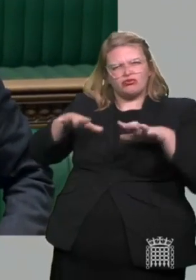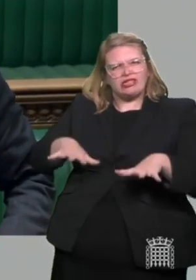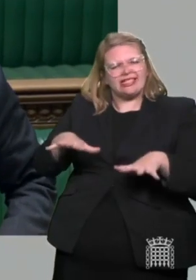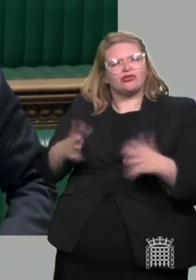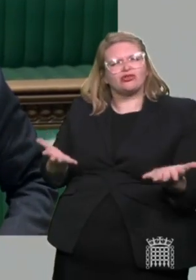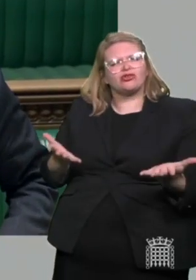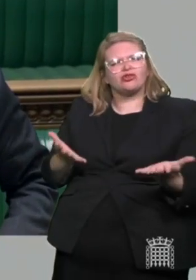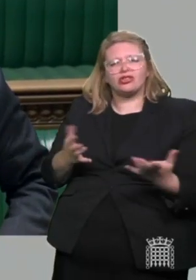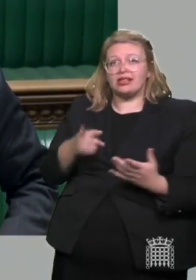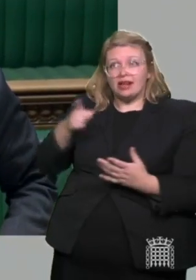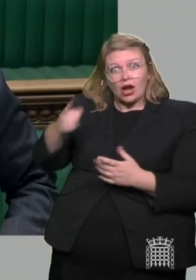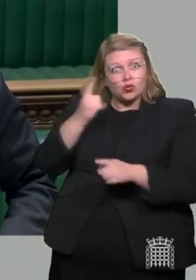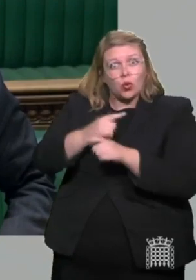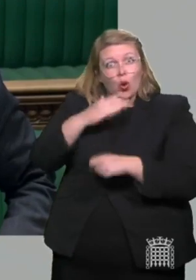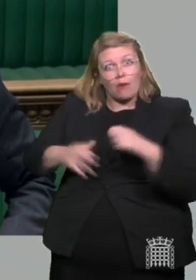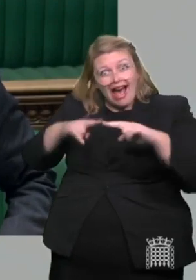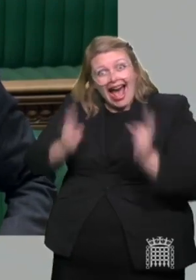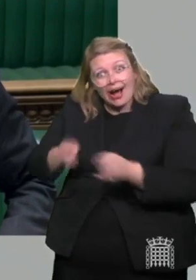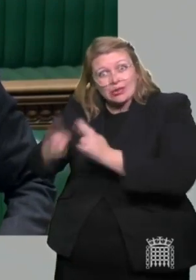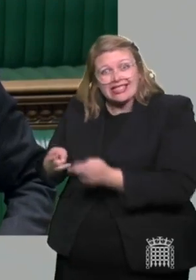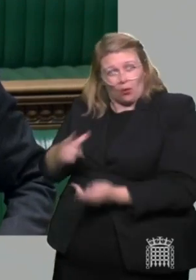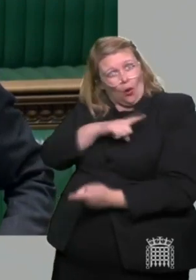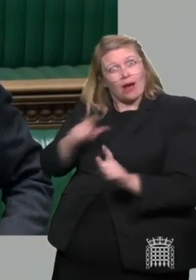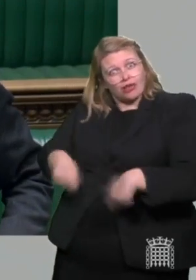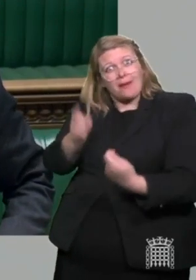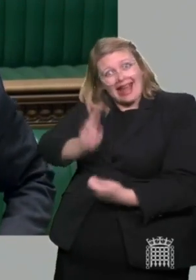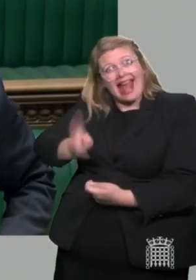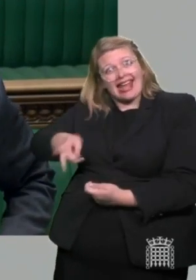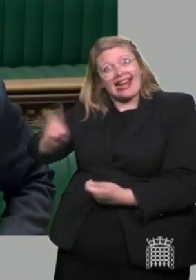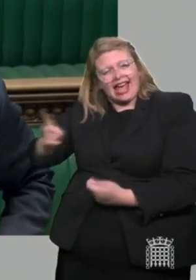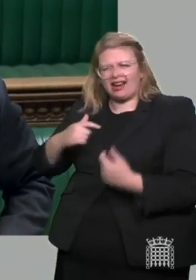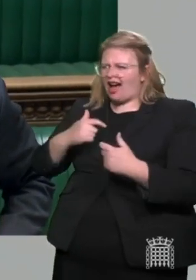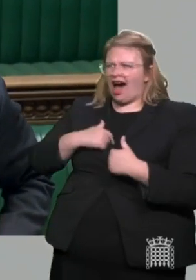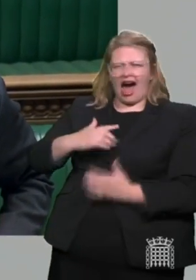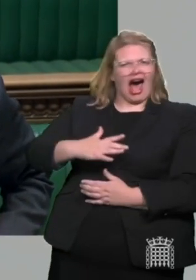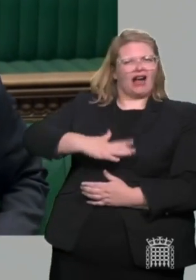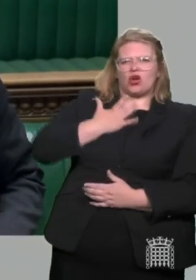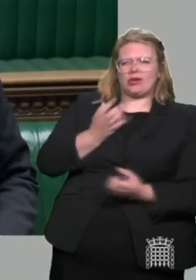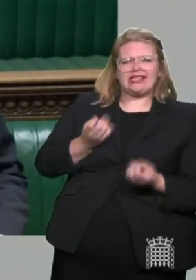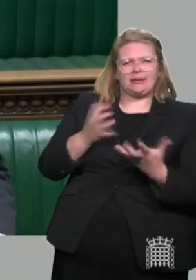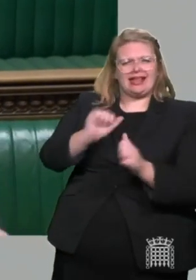about housing again. I would rather not spend taxpayers’ money like the last Labour Government,